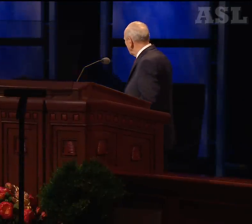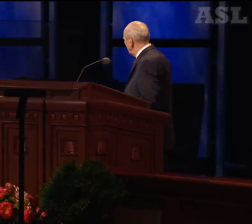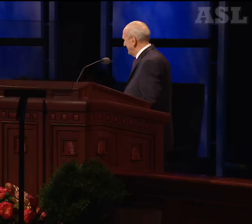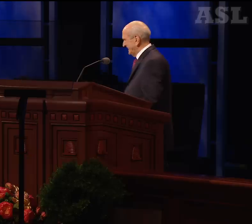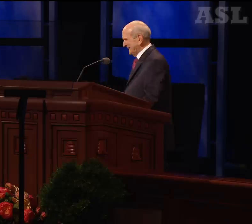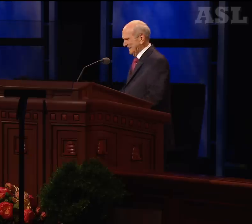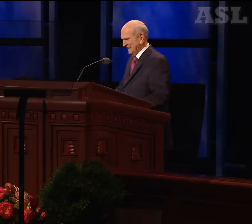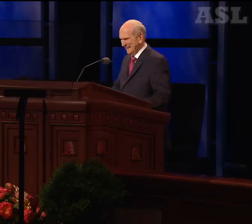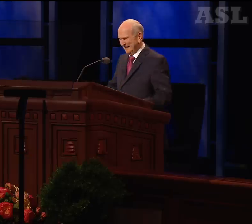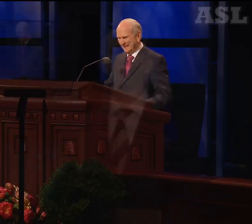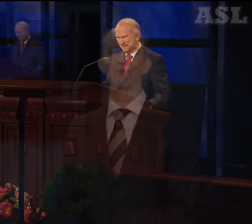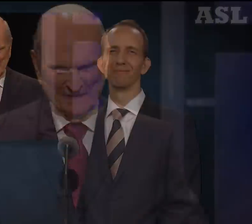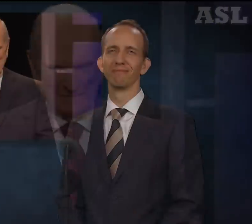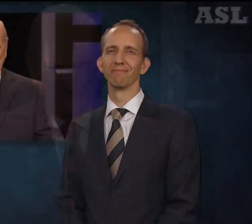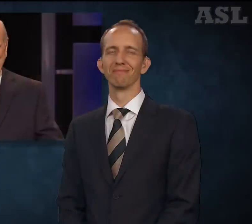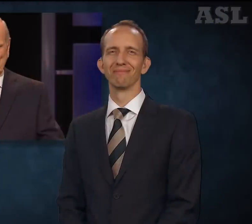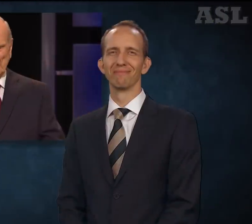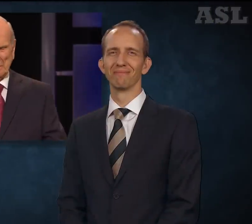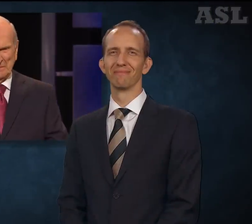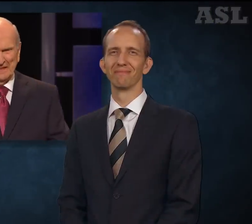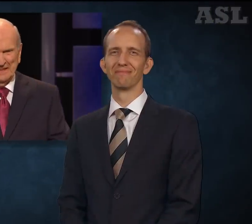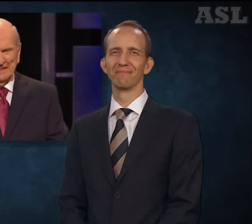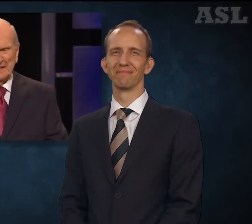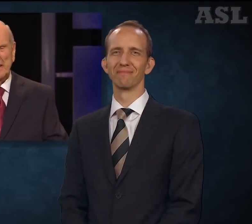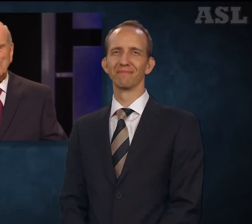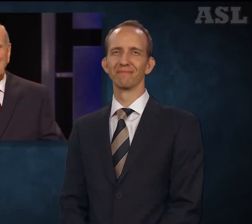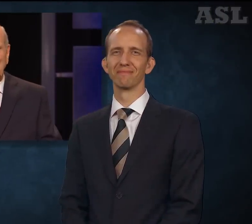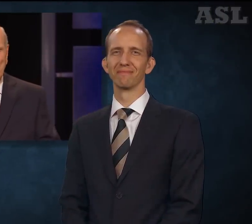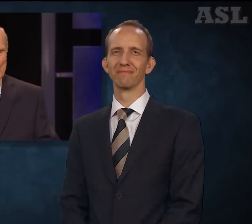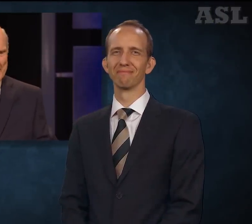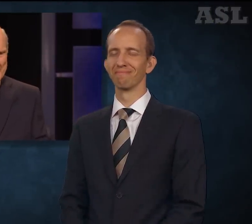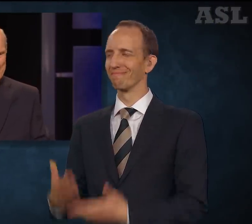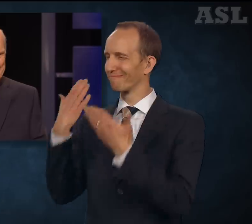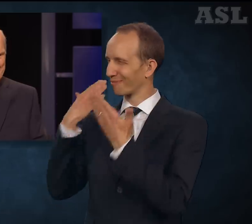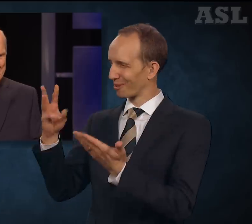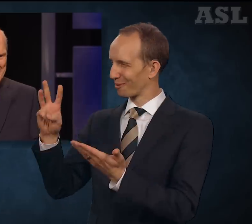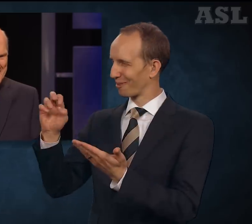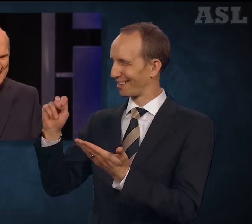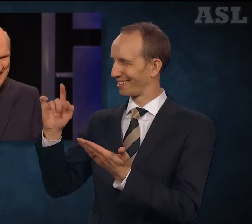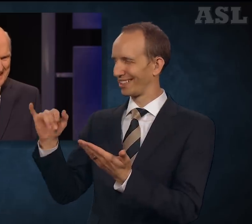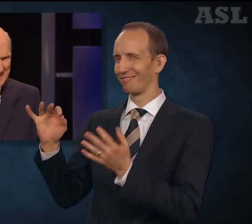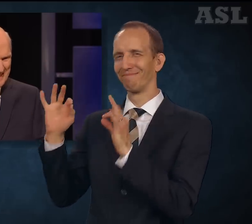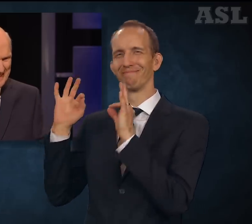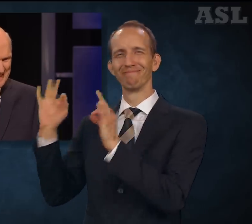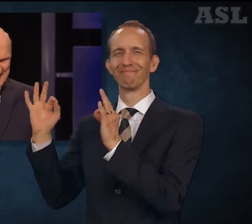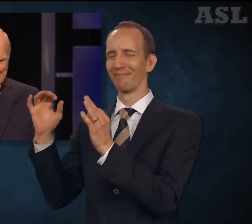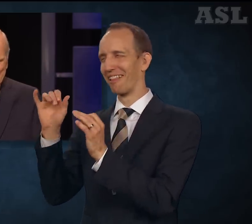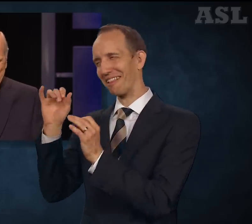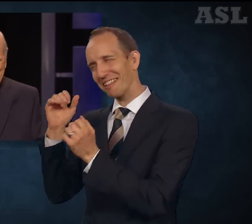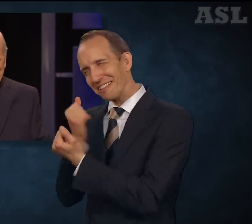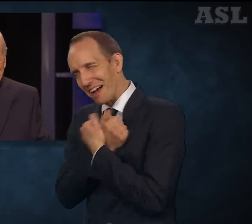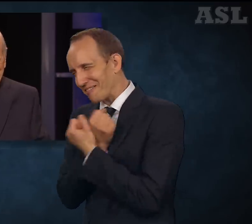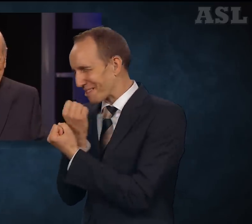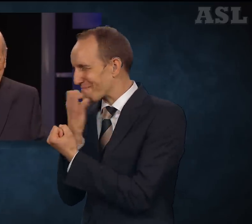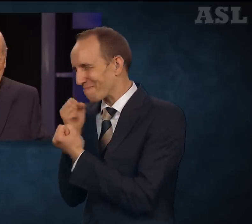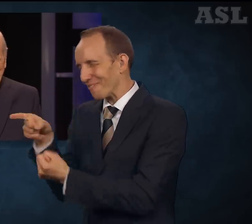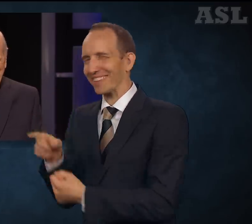PRESIDENT RUSSELL M. NELSON: